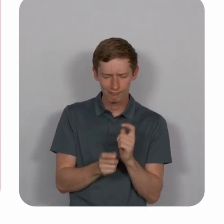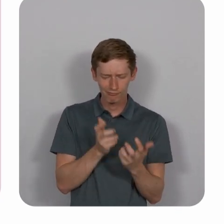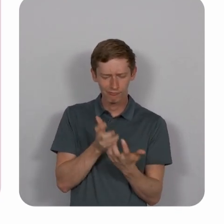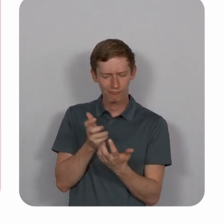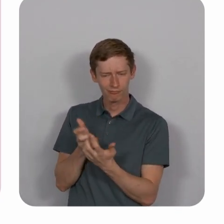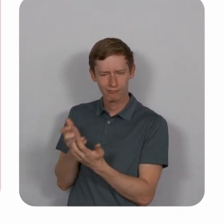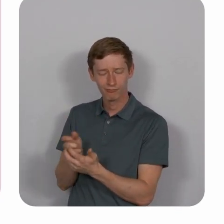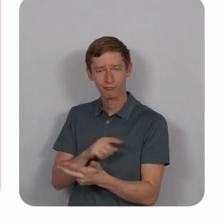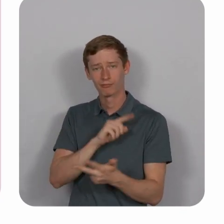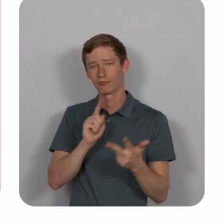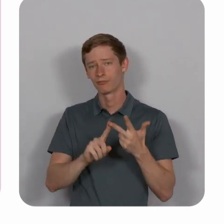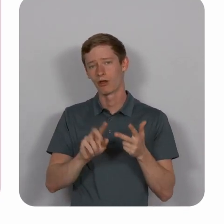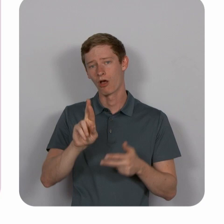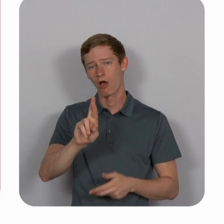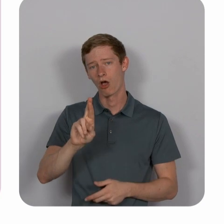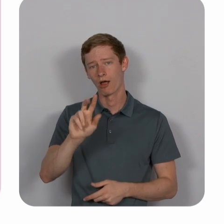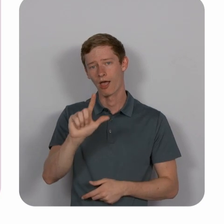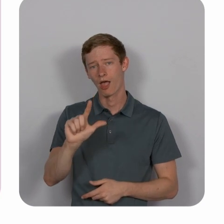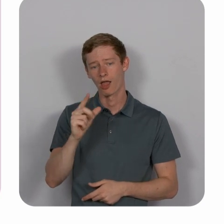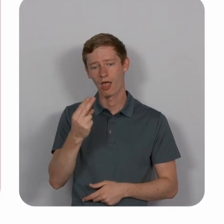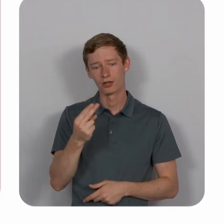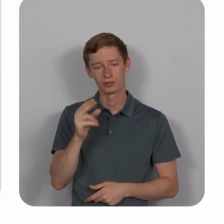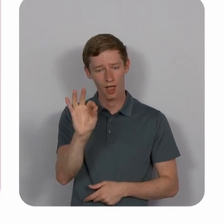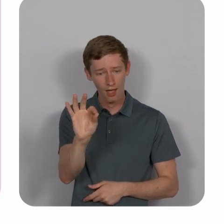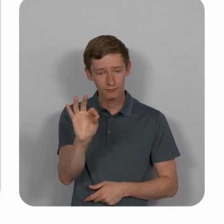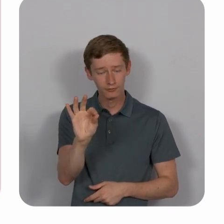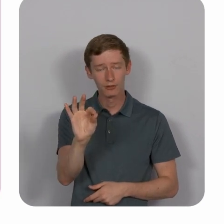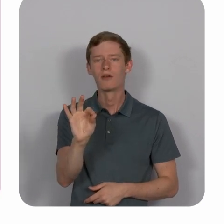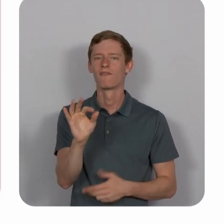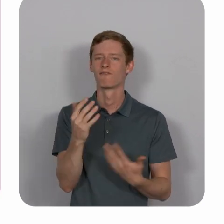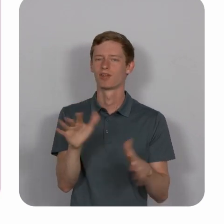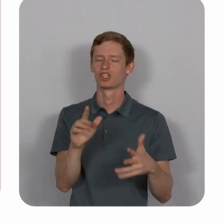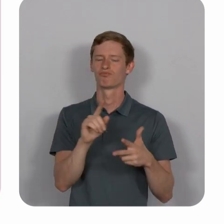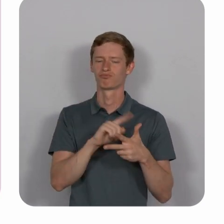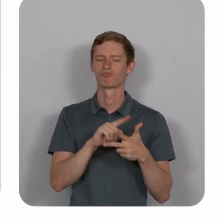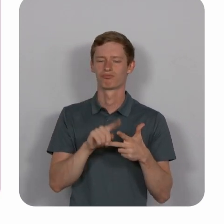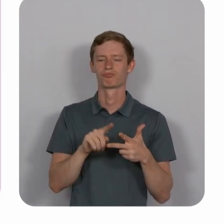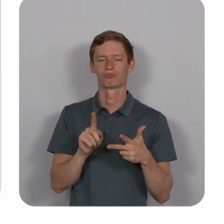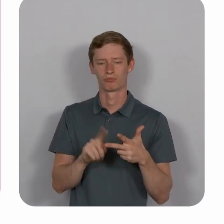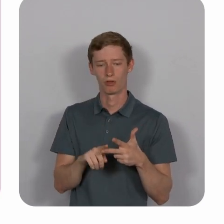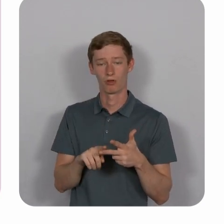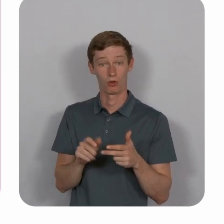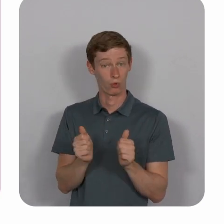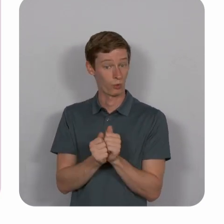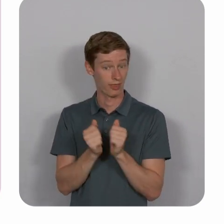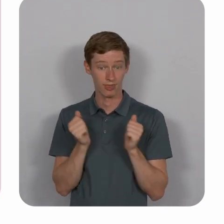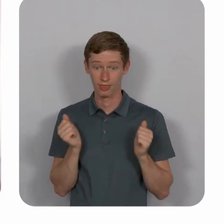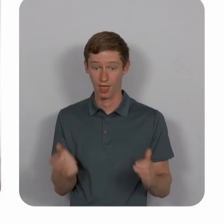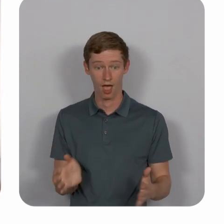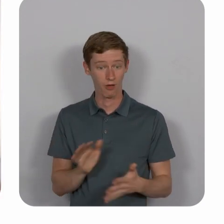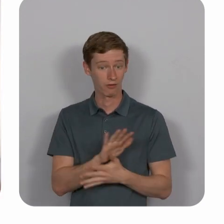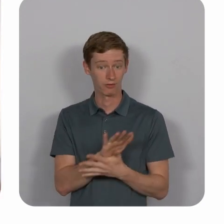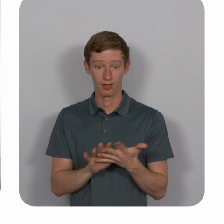to optimize for engaging conversations would have not been possible without